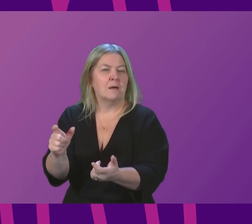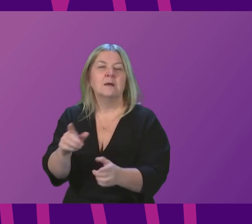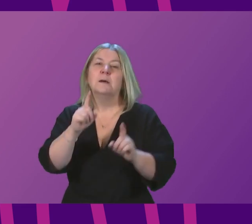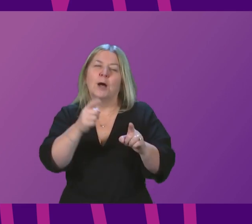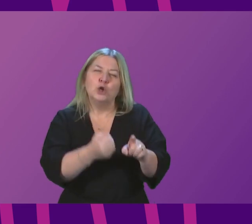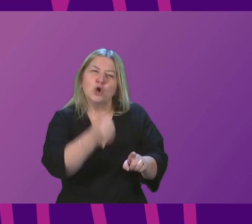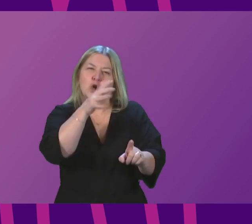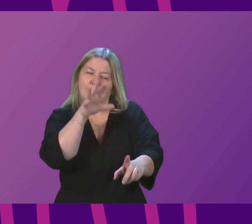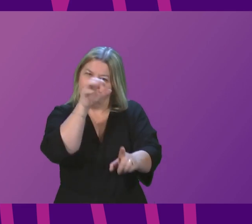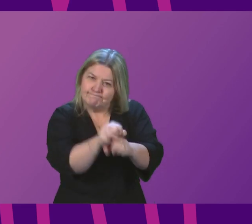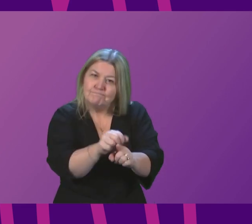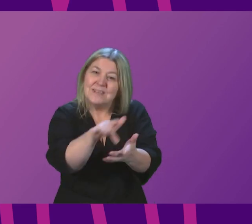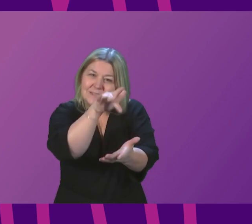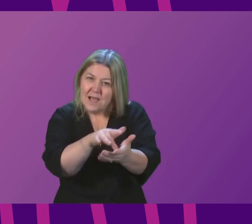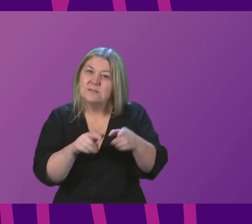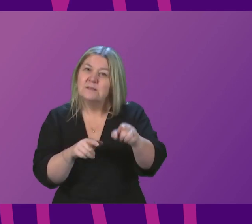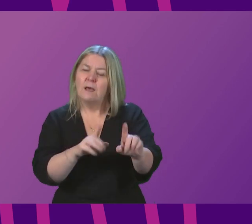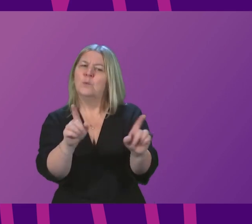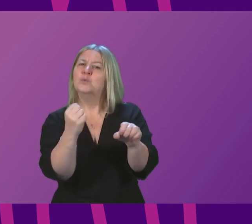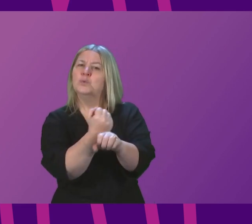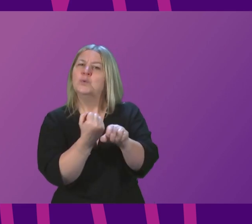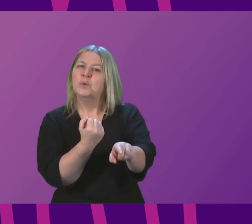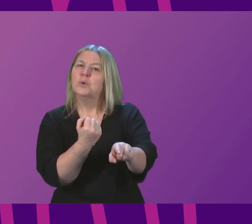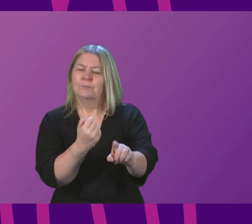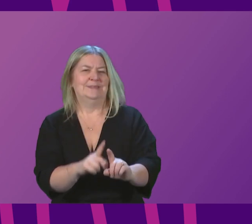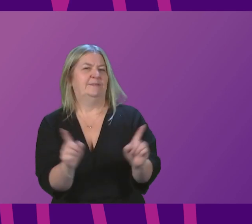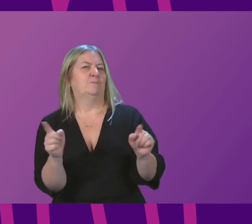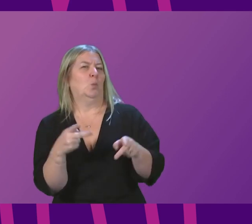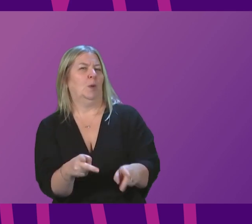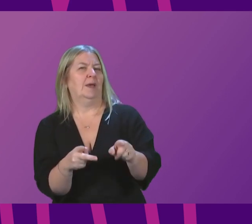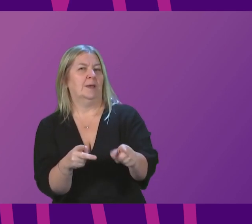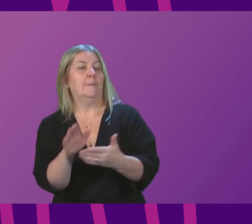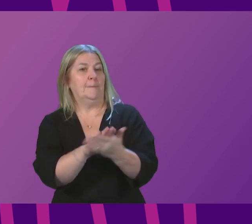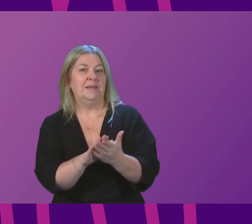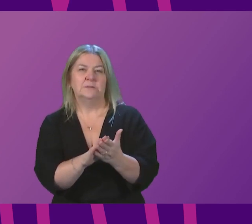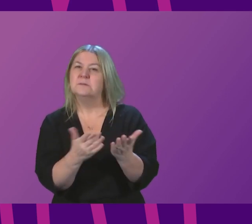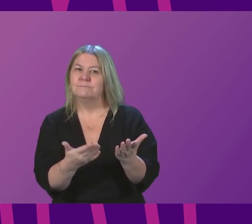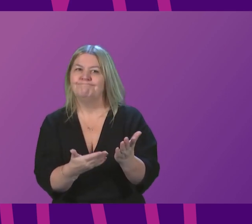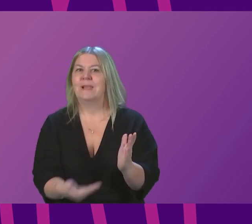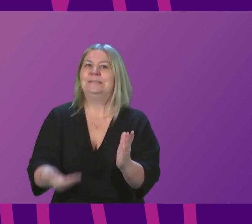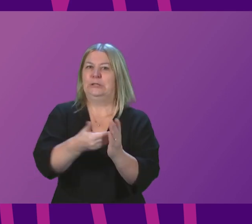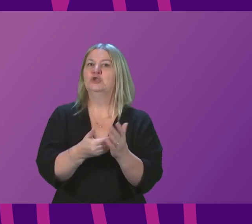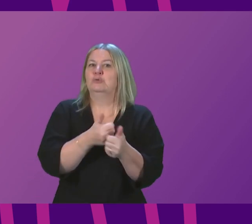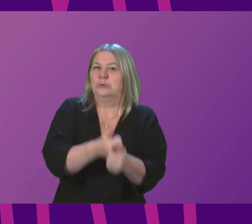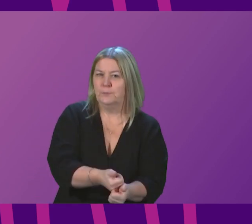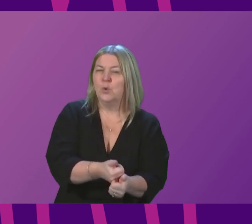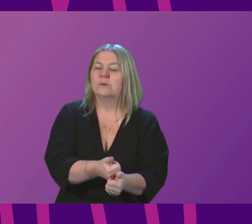The early cancer diagnostic centres seek to add to that and provide primary care with